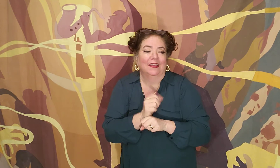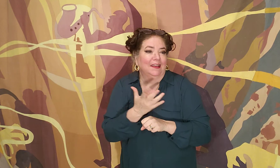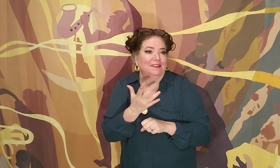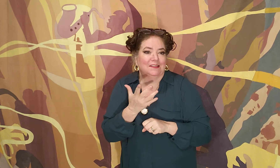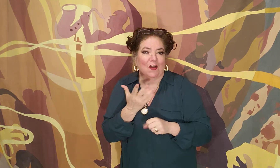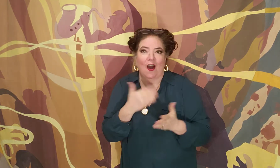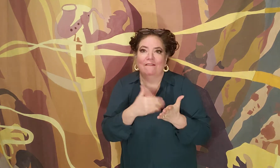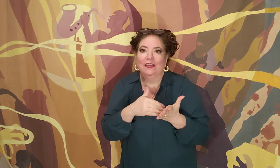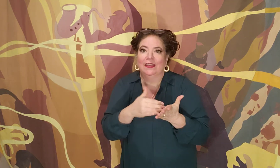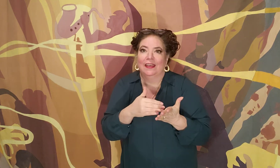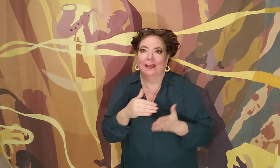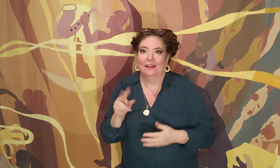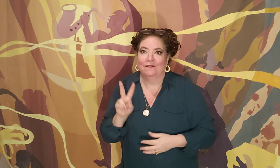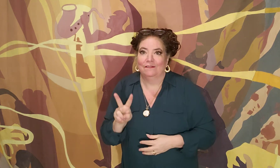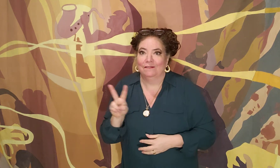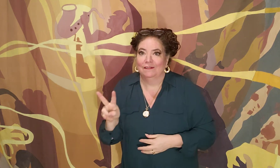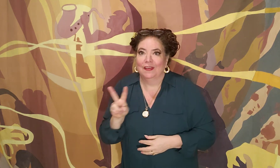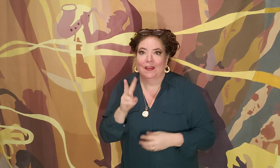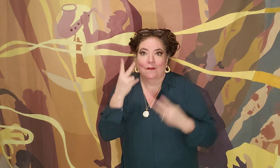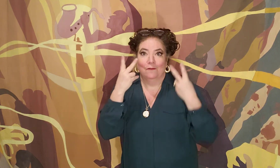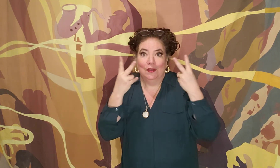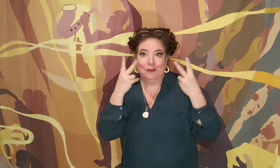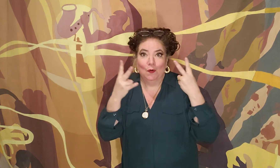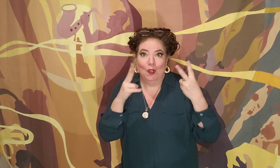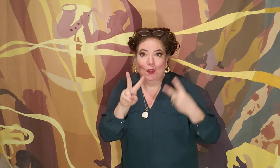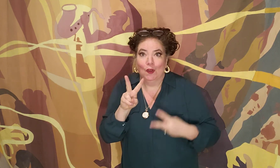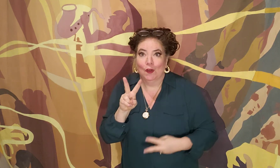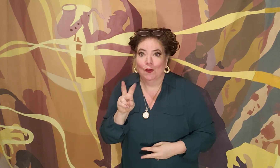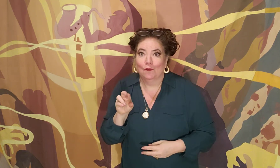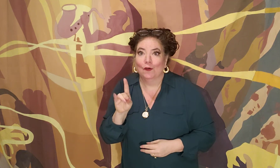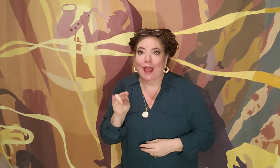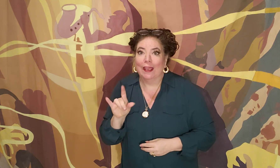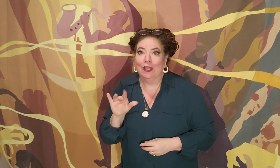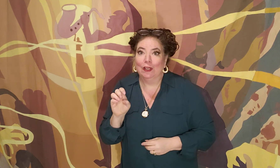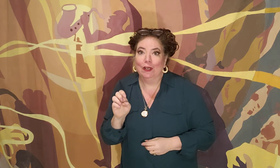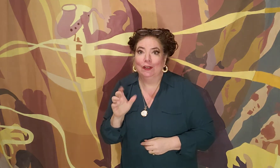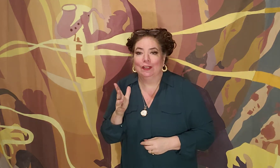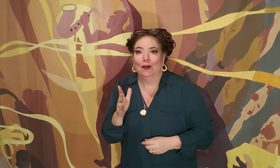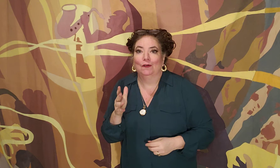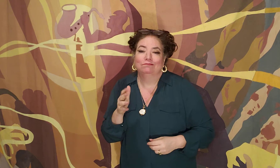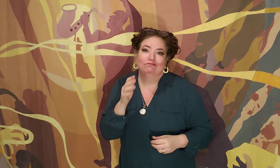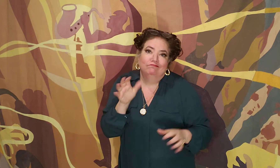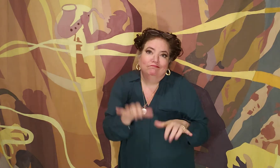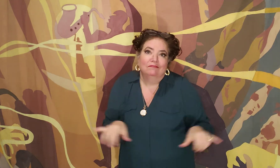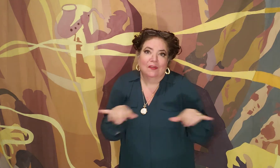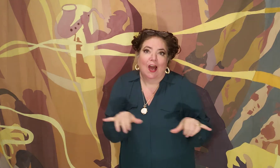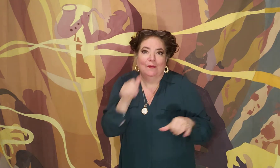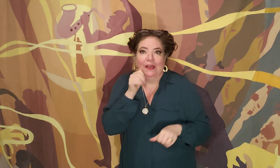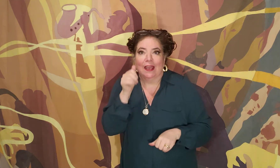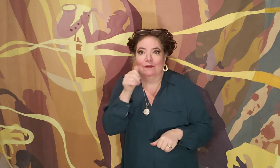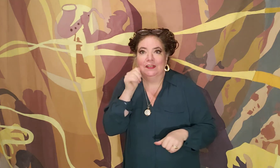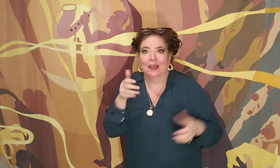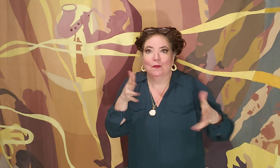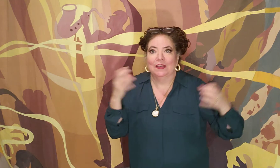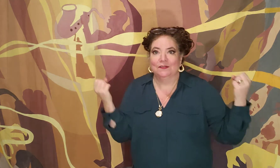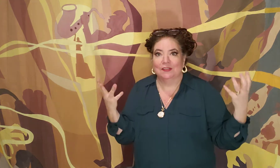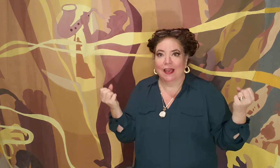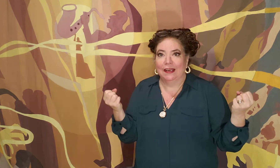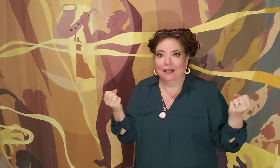It's often in Visual Vernacular (VV). You know, common everyday ways of signing.